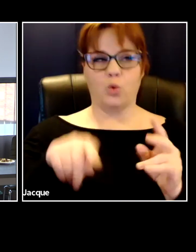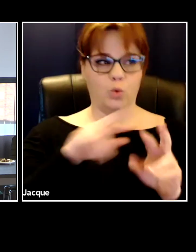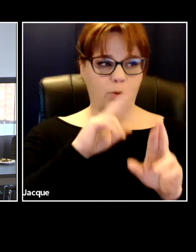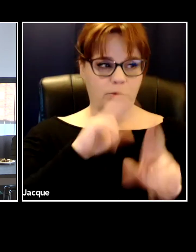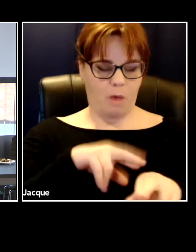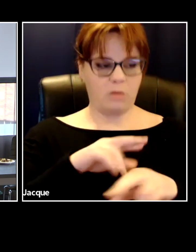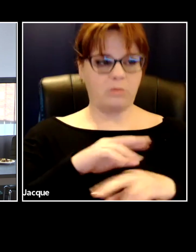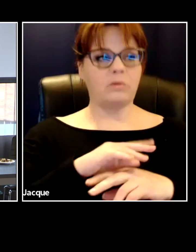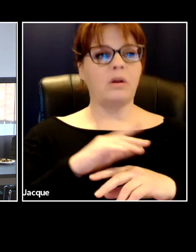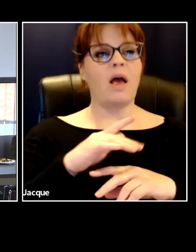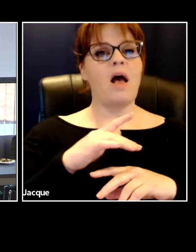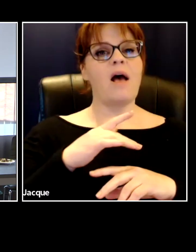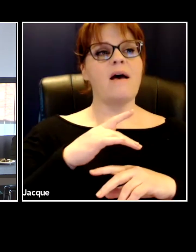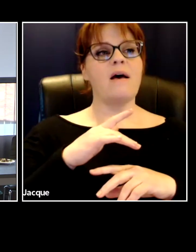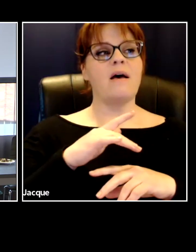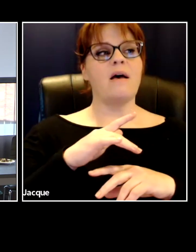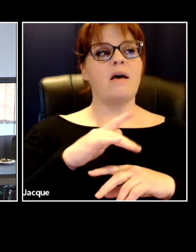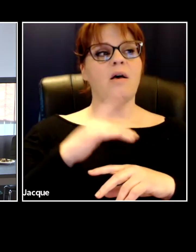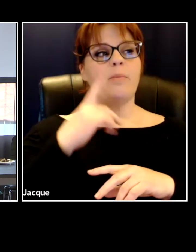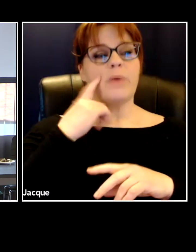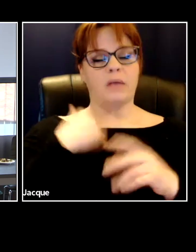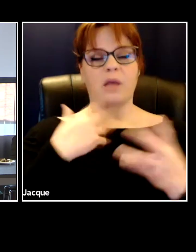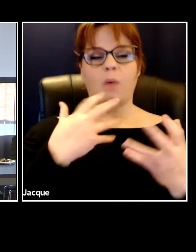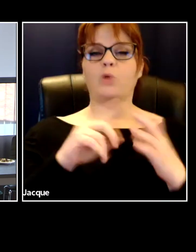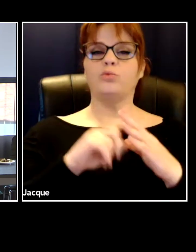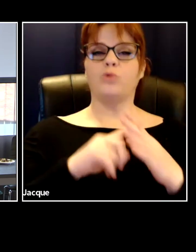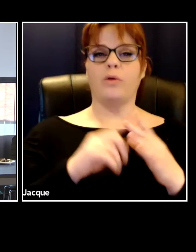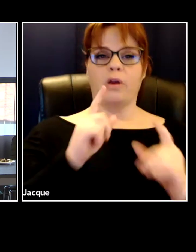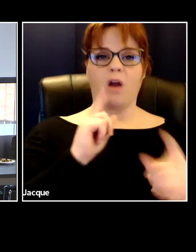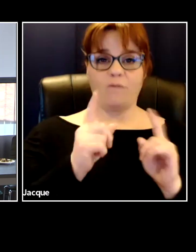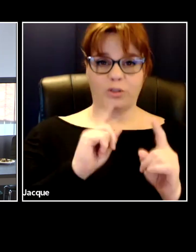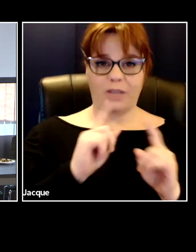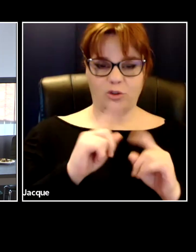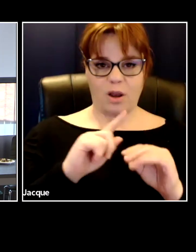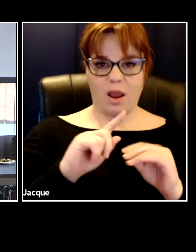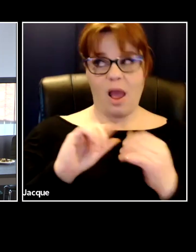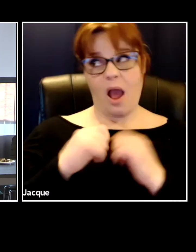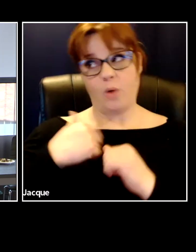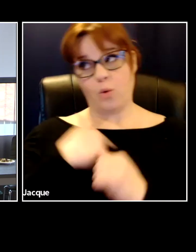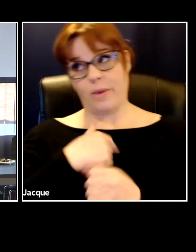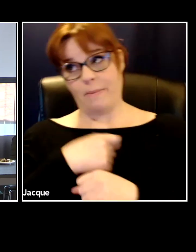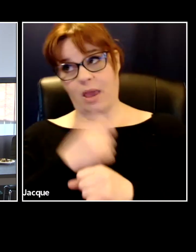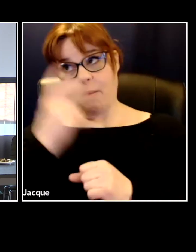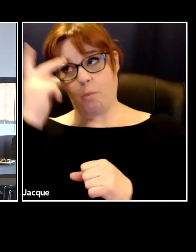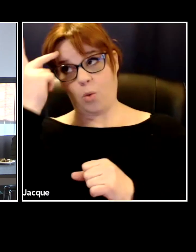start to have the conversation of how do we make it politically possible to prioritize sidewalks,